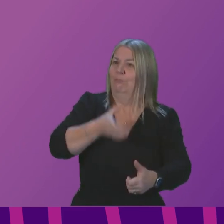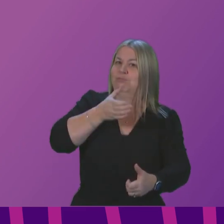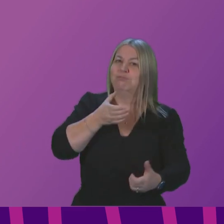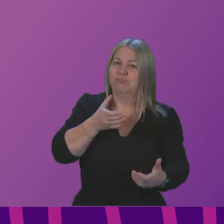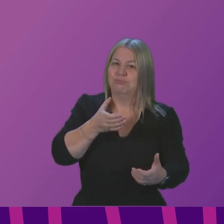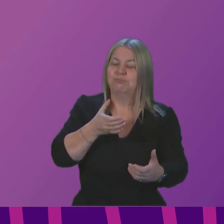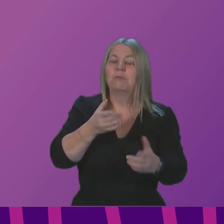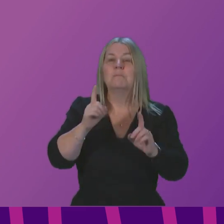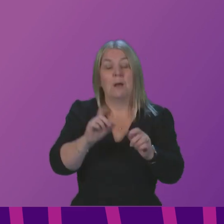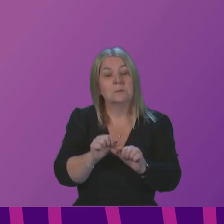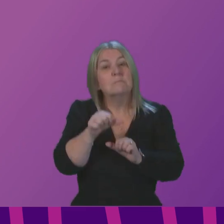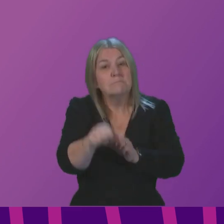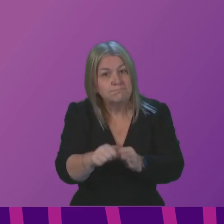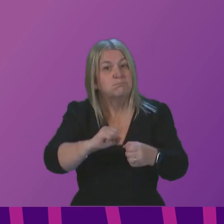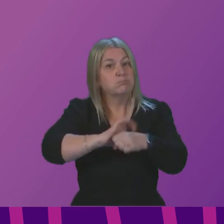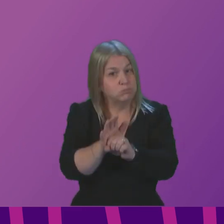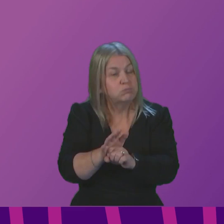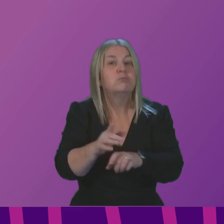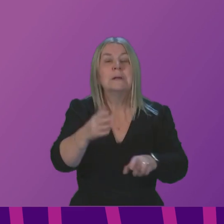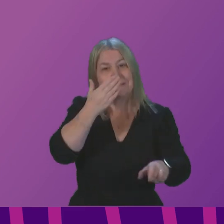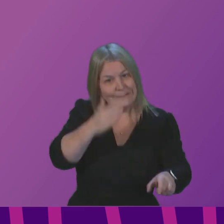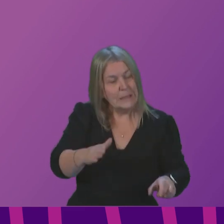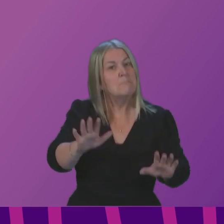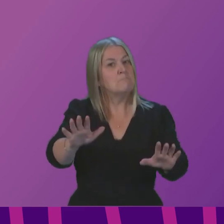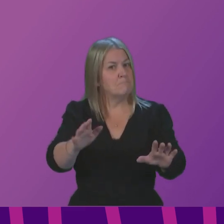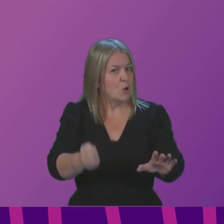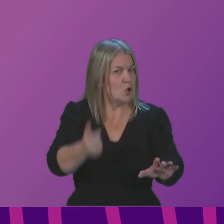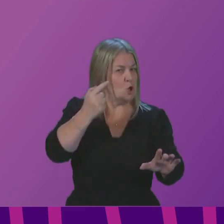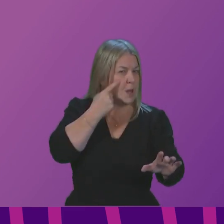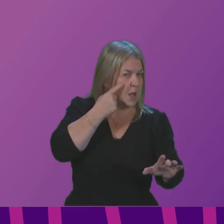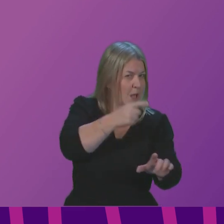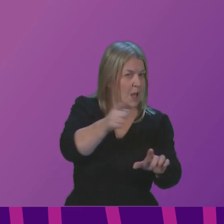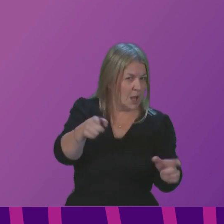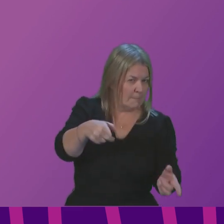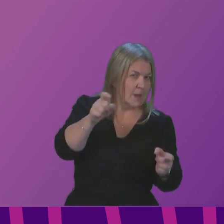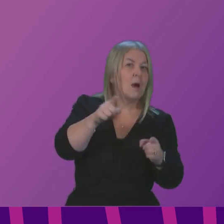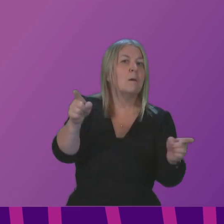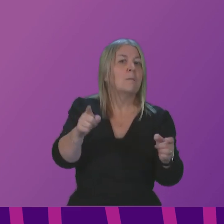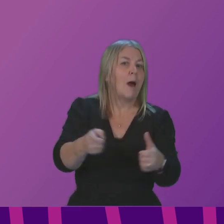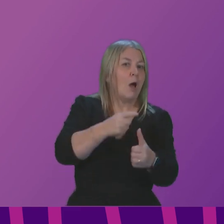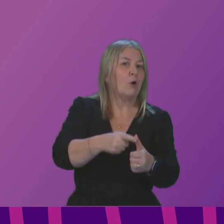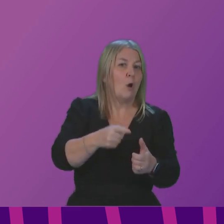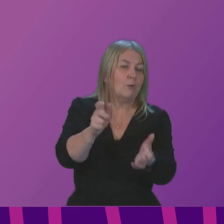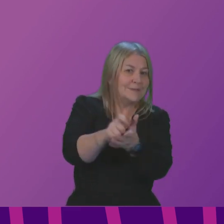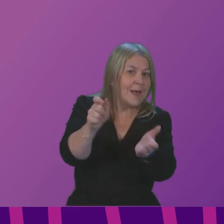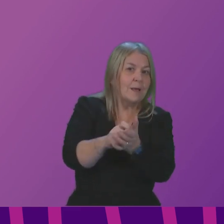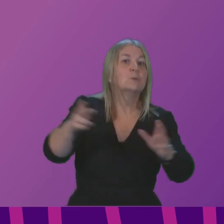however, we were seeing early and very encouraging signs of a reduction in alcohol sales and in alcohol-specific deaths.